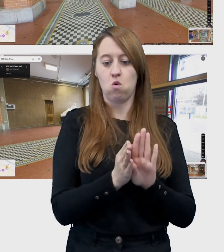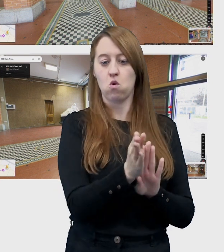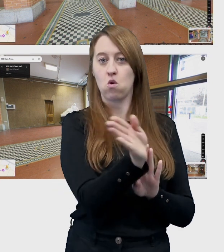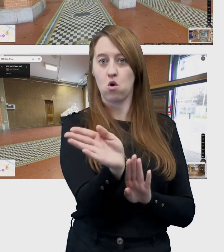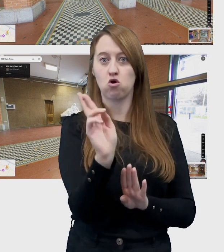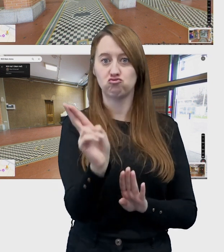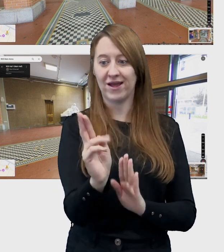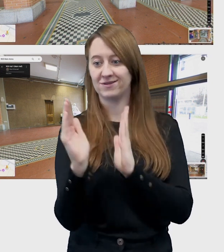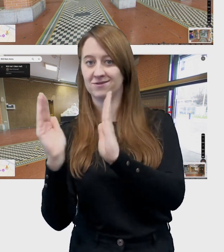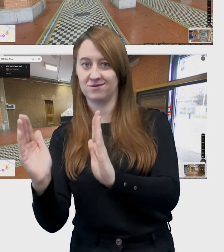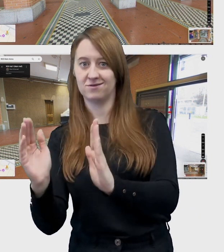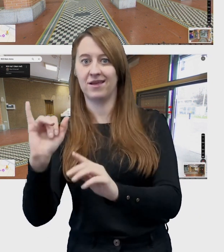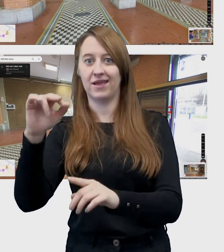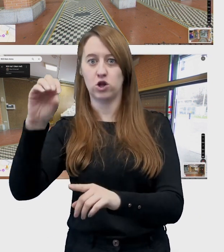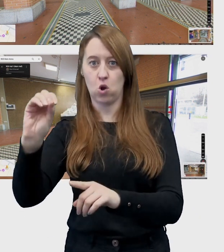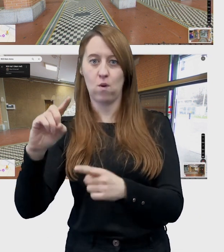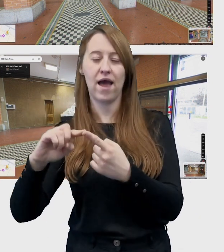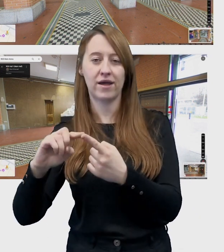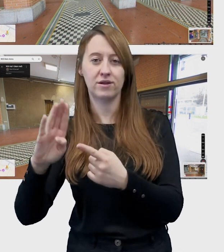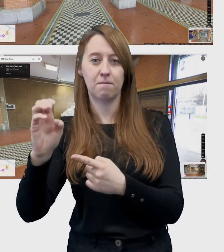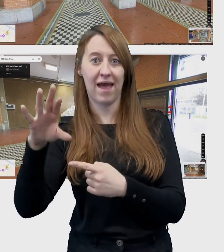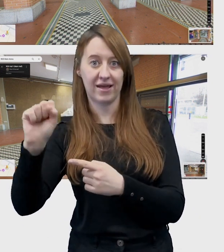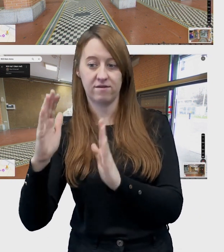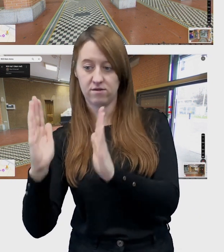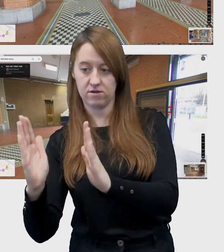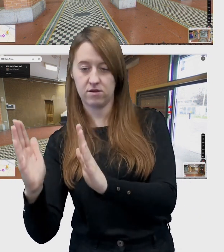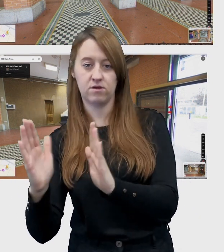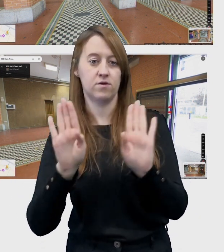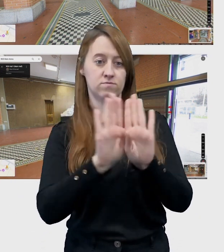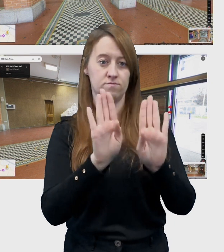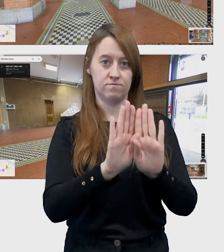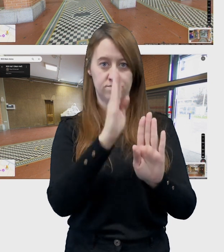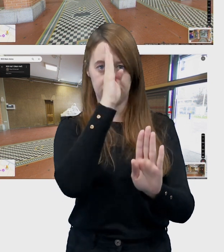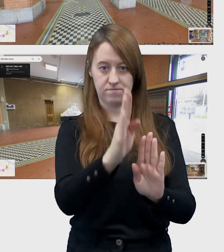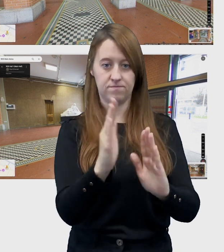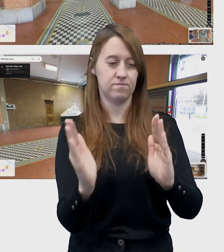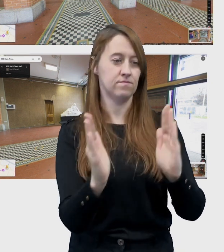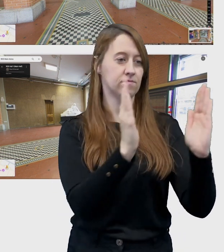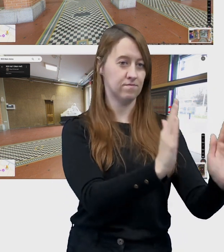there's Ino and Bacchus, and then you've got the doors into the main hall ahead of you and the Mother's on your left.